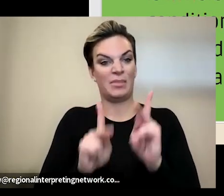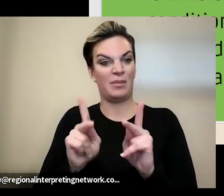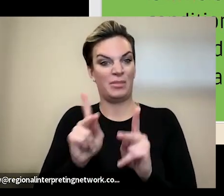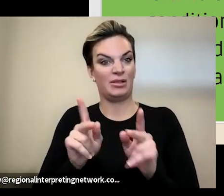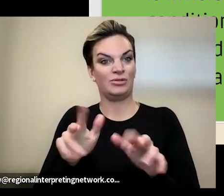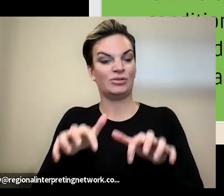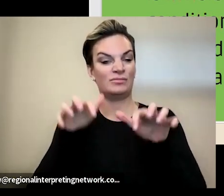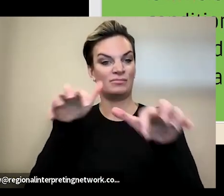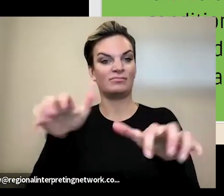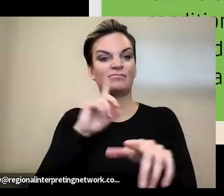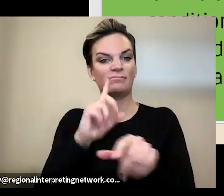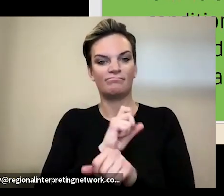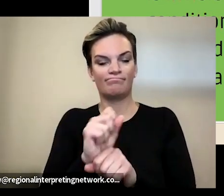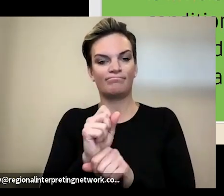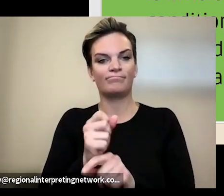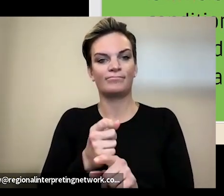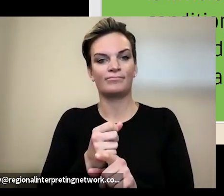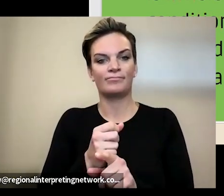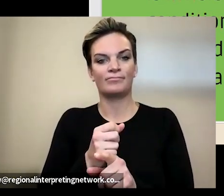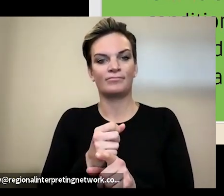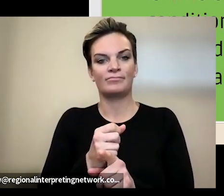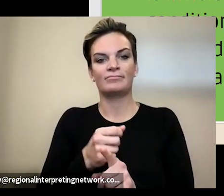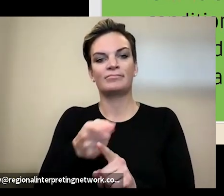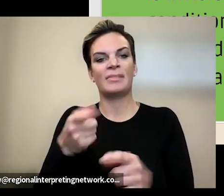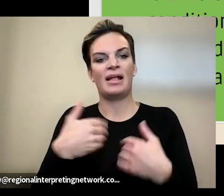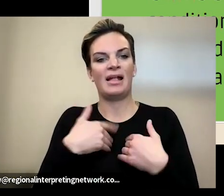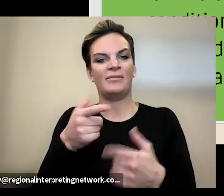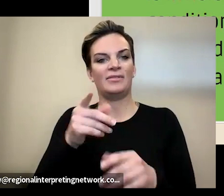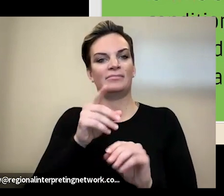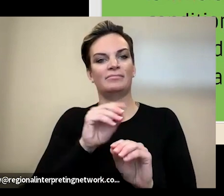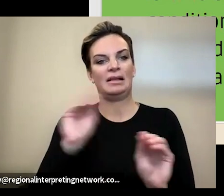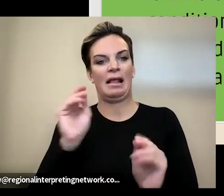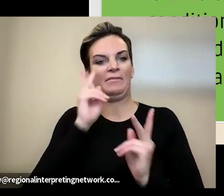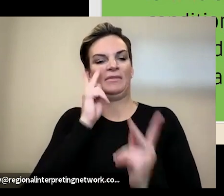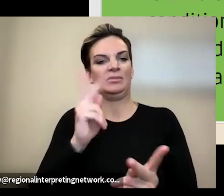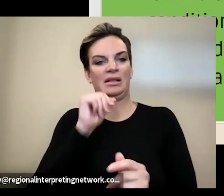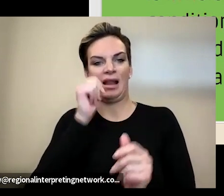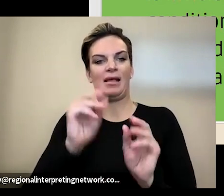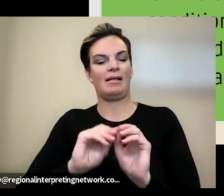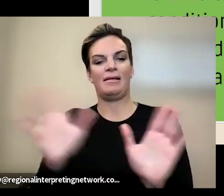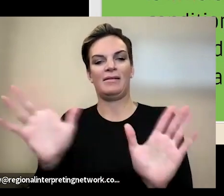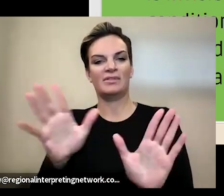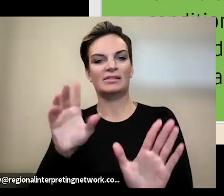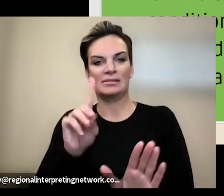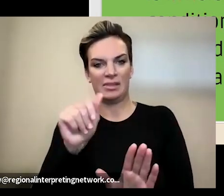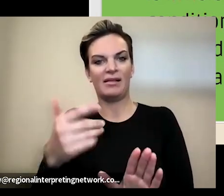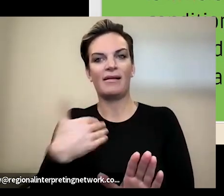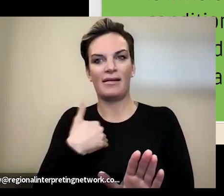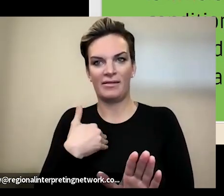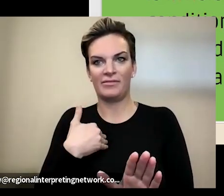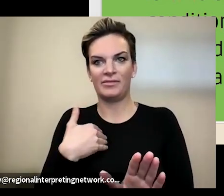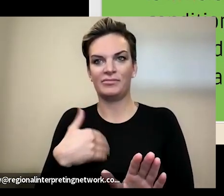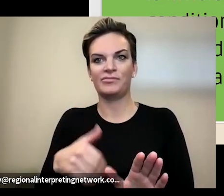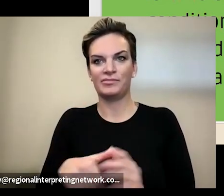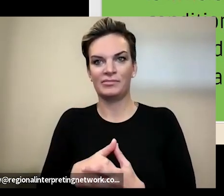living with a non-visible or nonapparent disability and something that was really